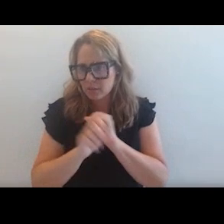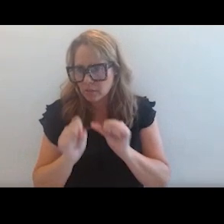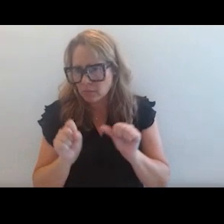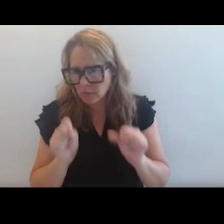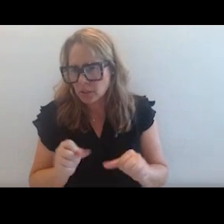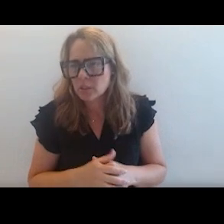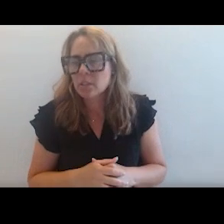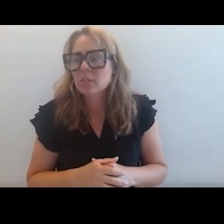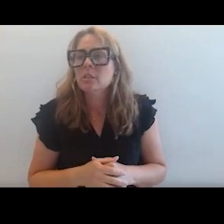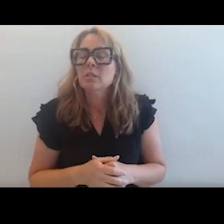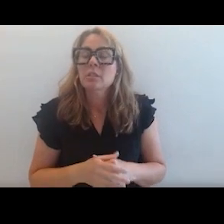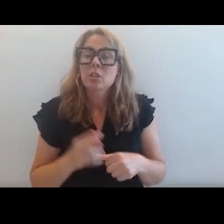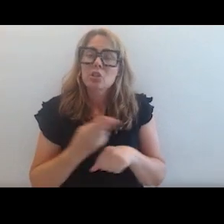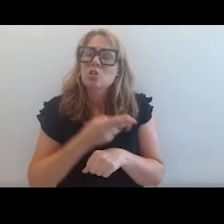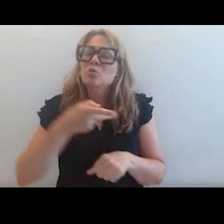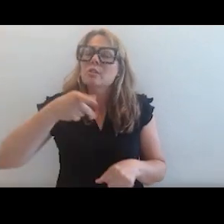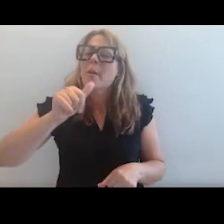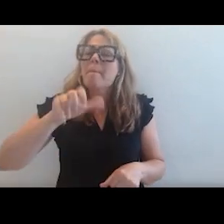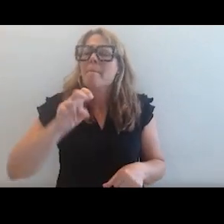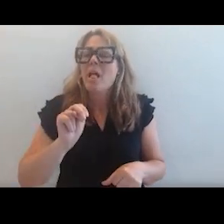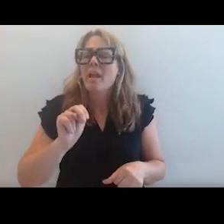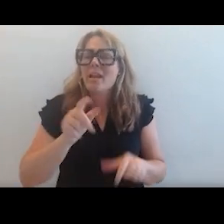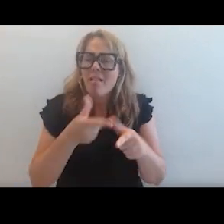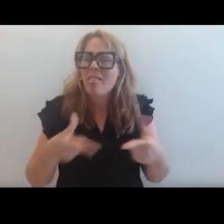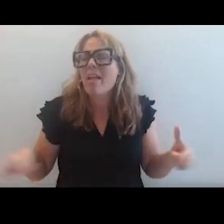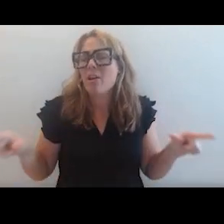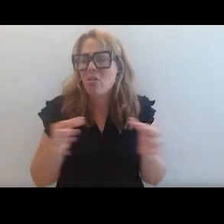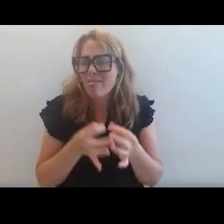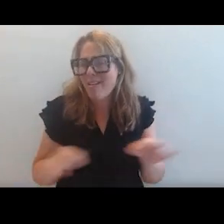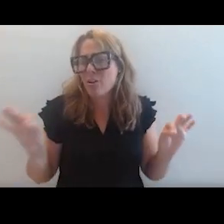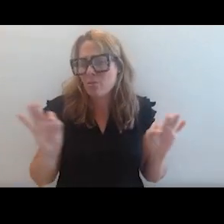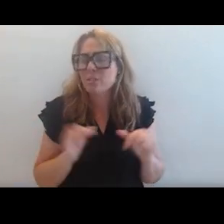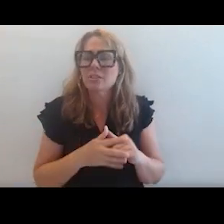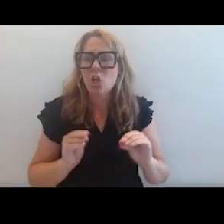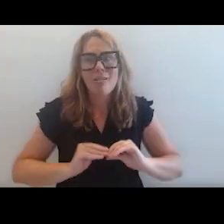Use plain language. Clear communication helps all learners,